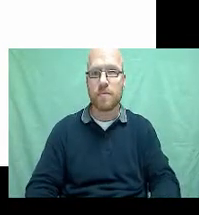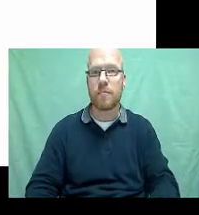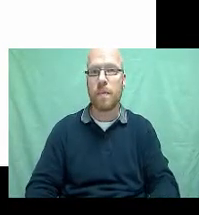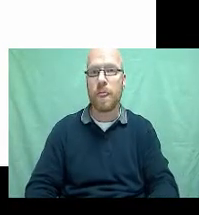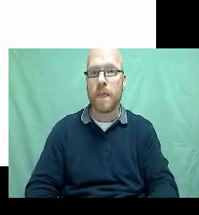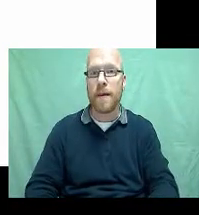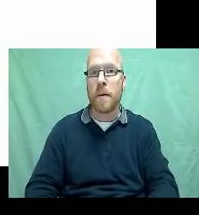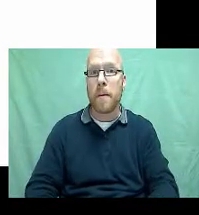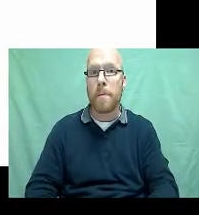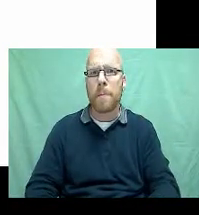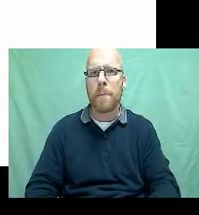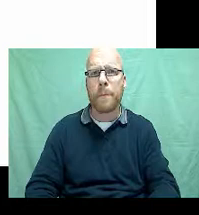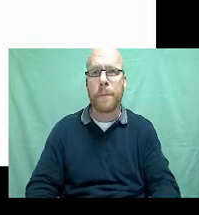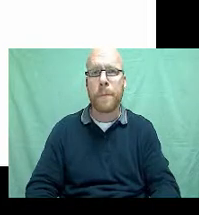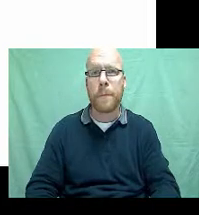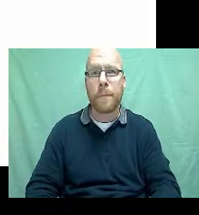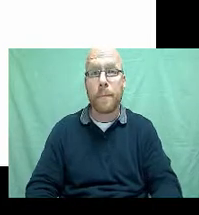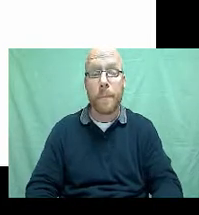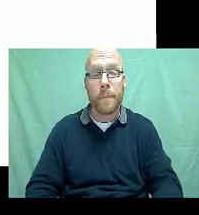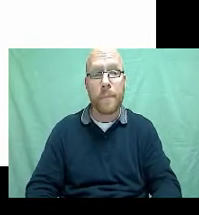you'll see what happens as we do it here.